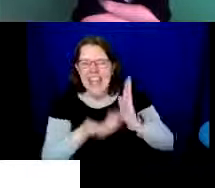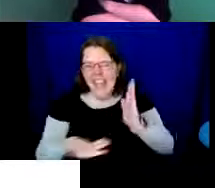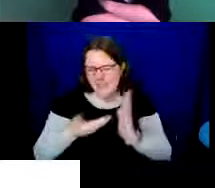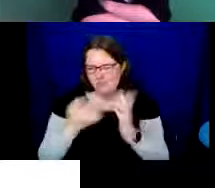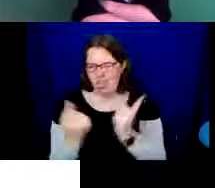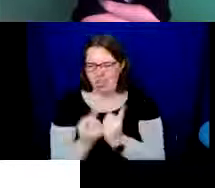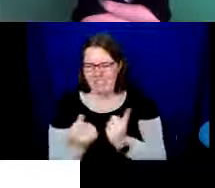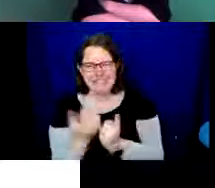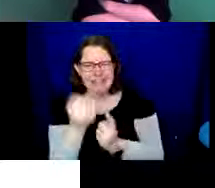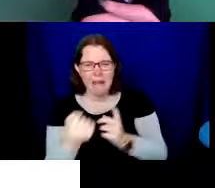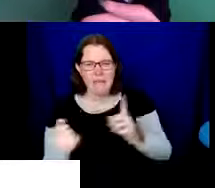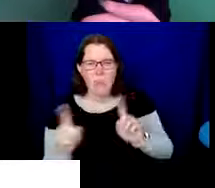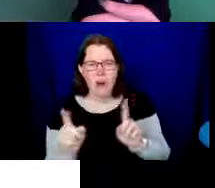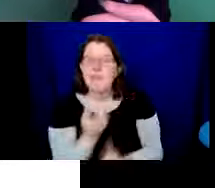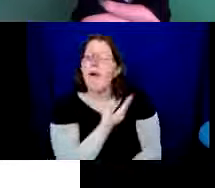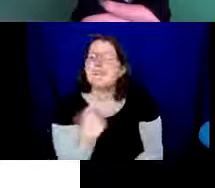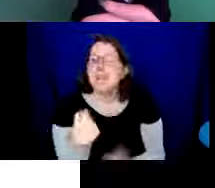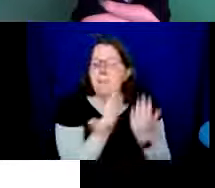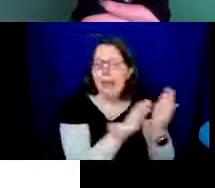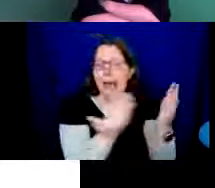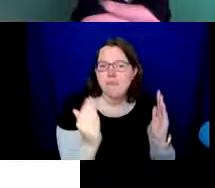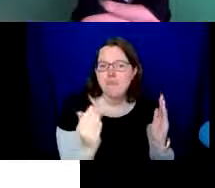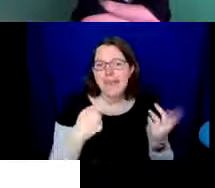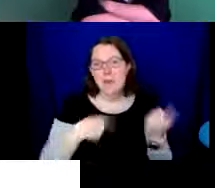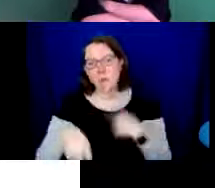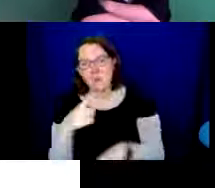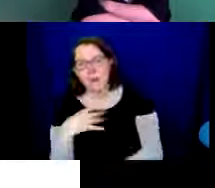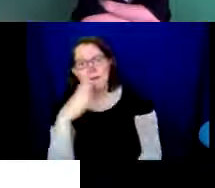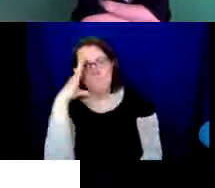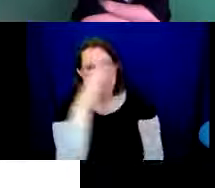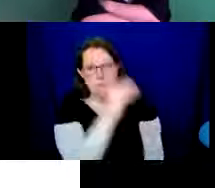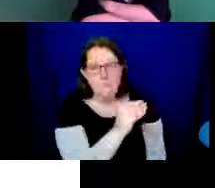we work saying to galleries maybe say which galleries are out of bounds